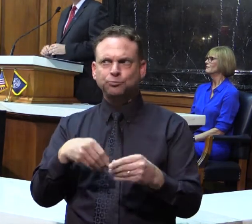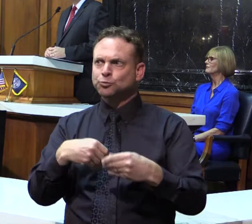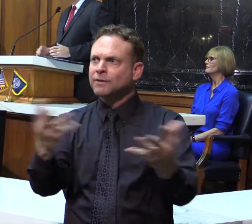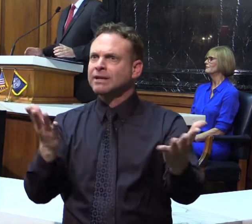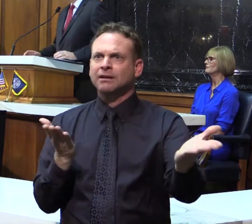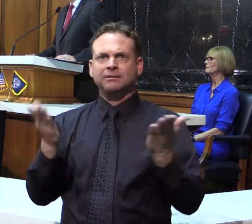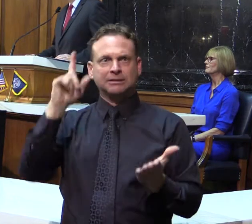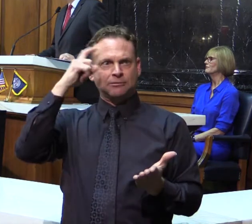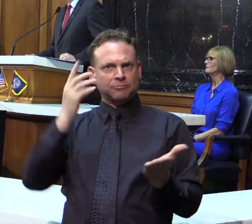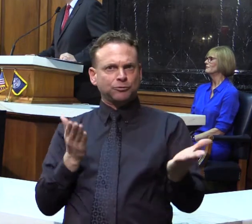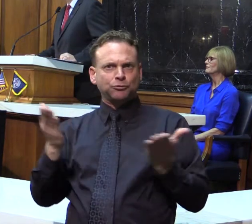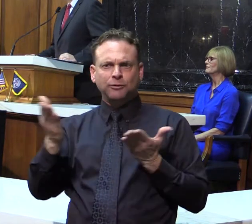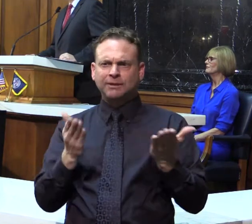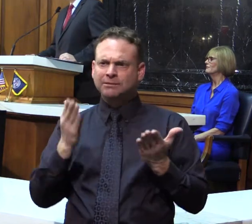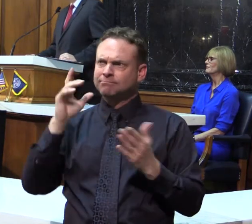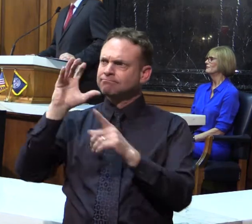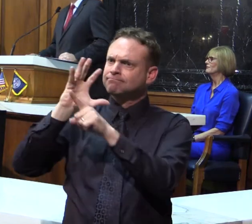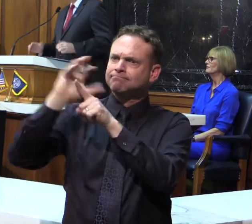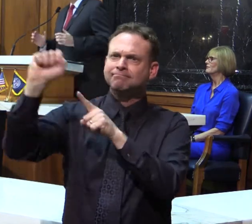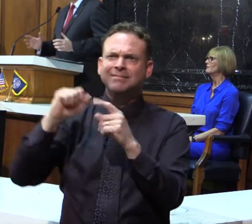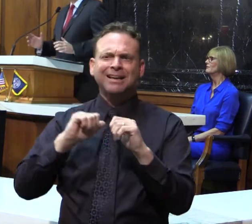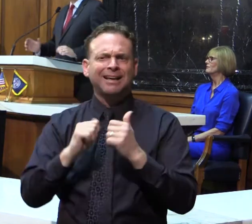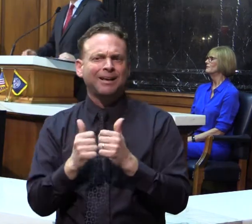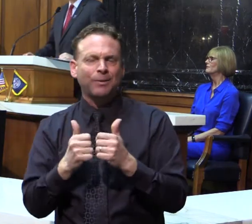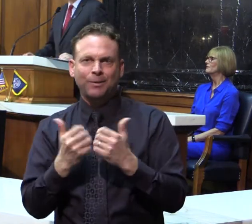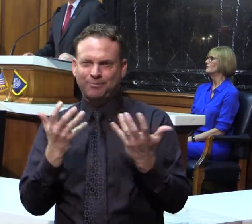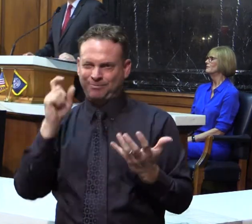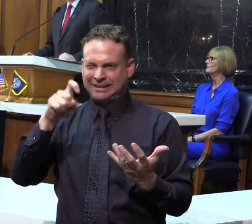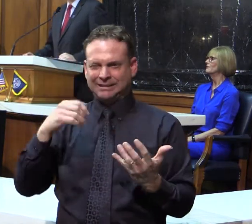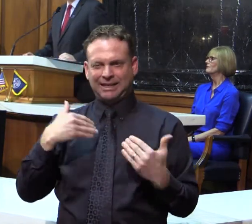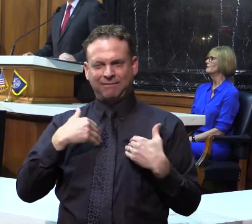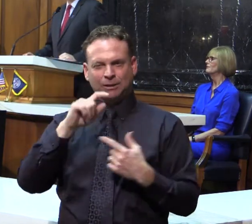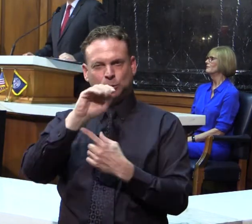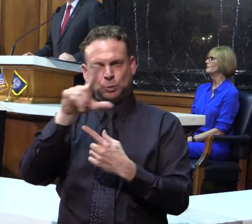very oldest to the very youngest – to live their lives to the fullest.